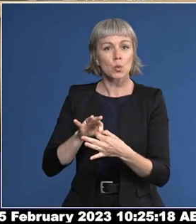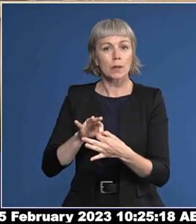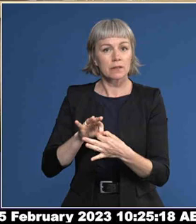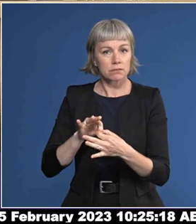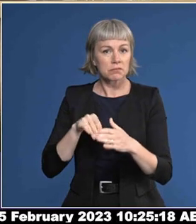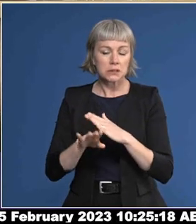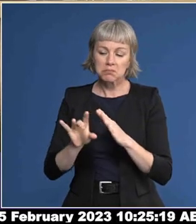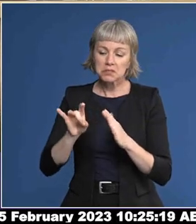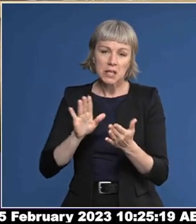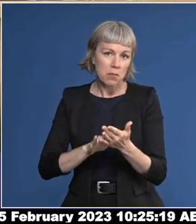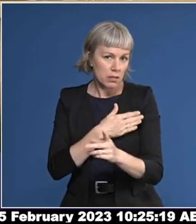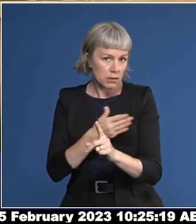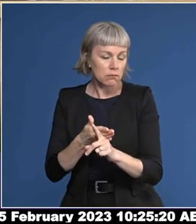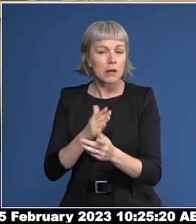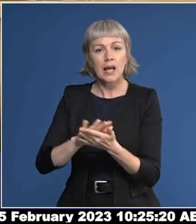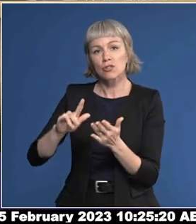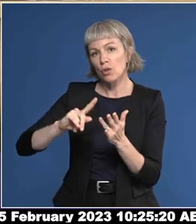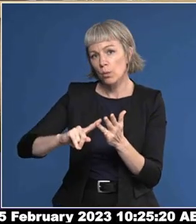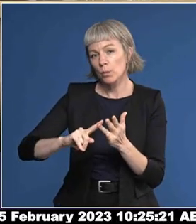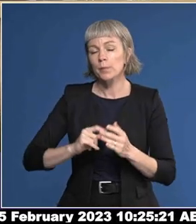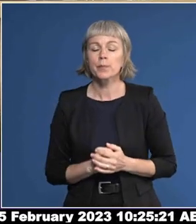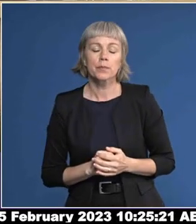So, again, it's just about changing the practice for our direct support workers.